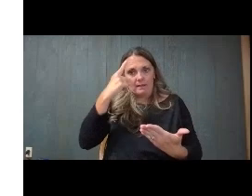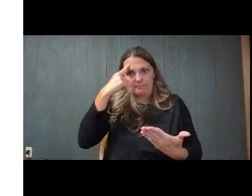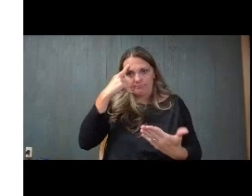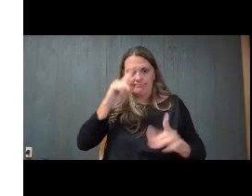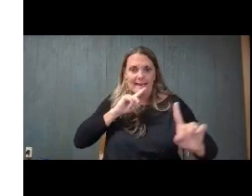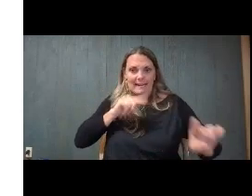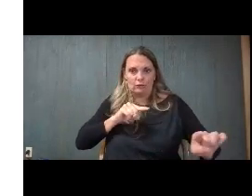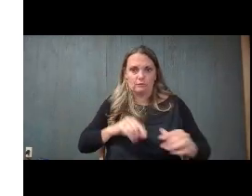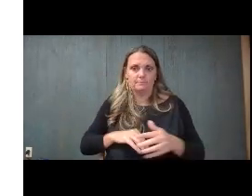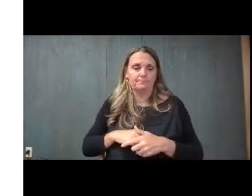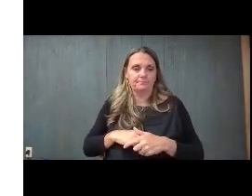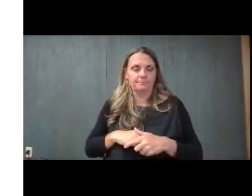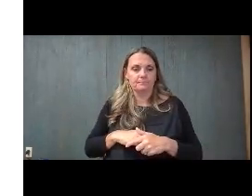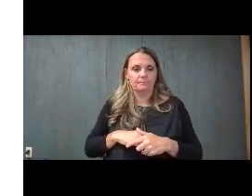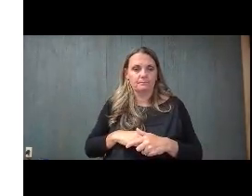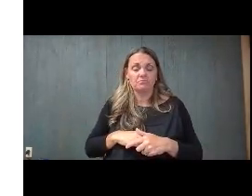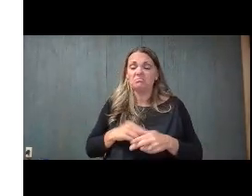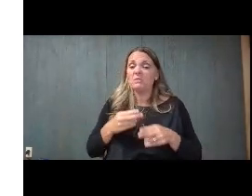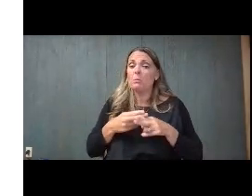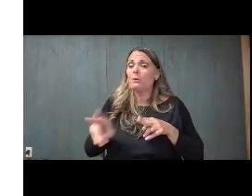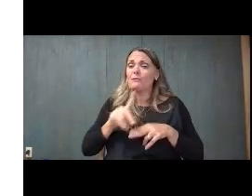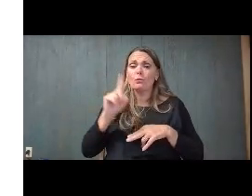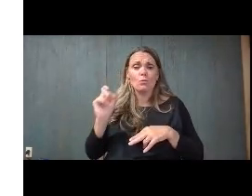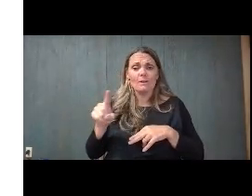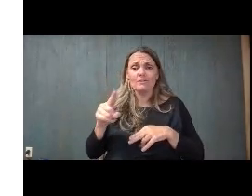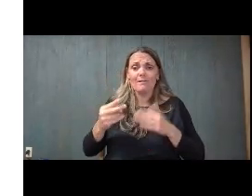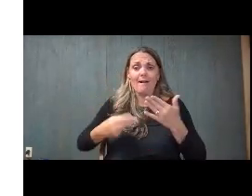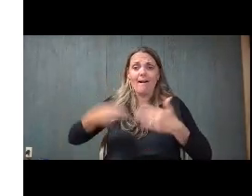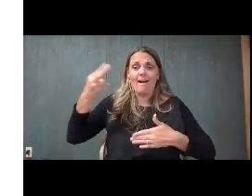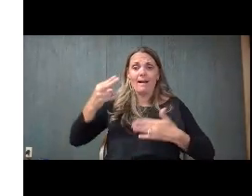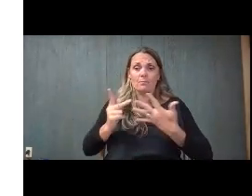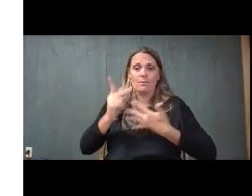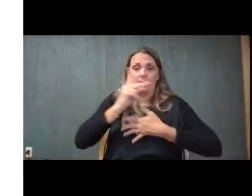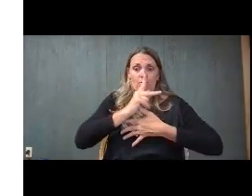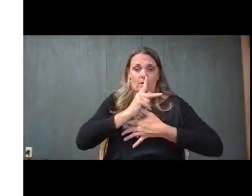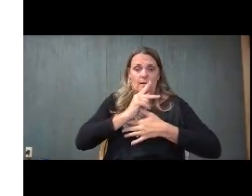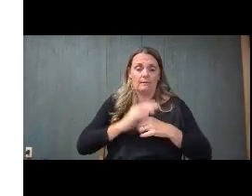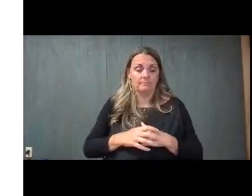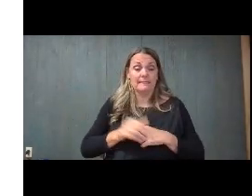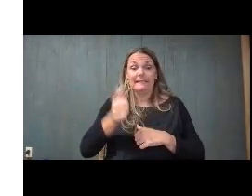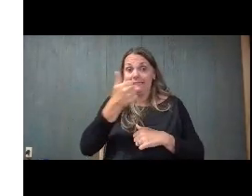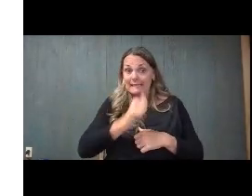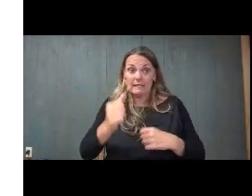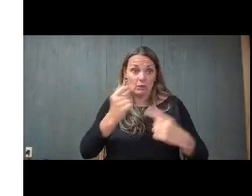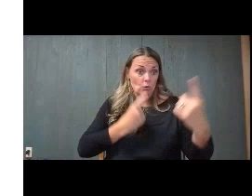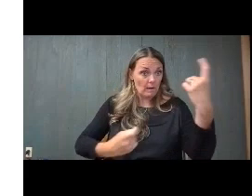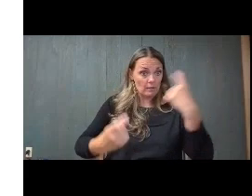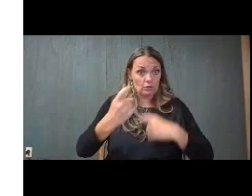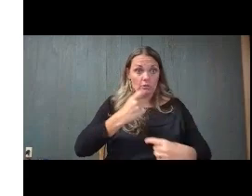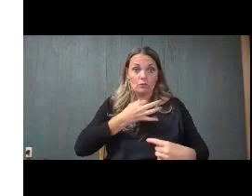Please keep questions brief and of high priority. Any questions or inquiries must be delivered